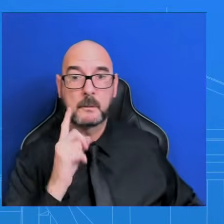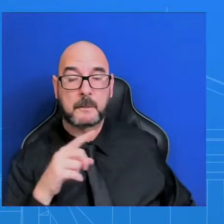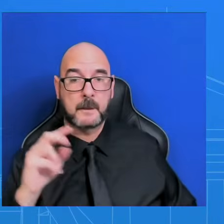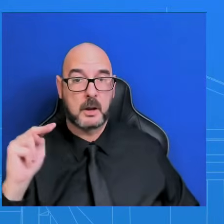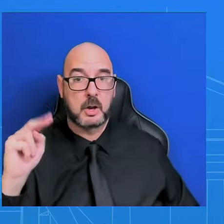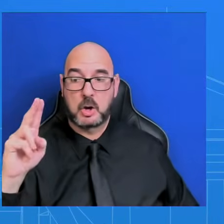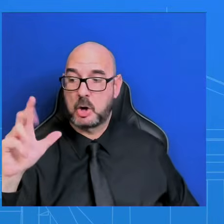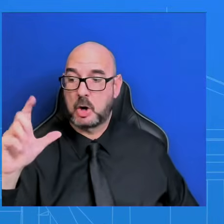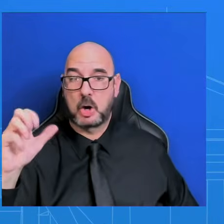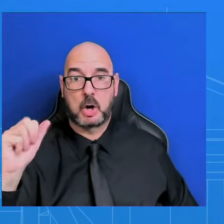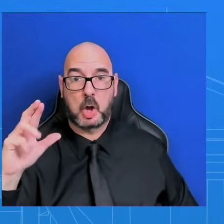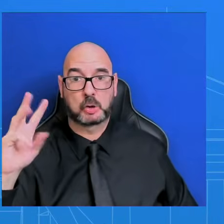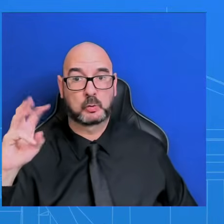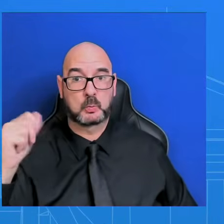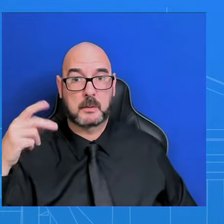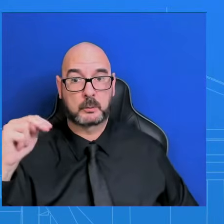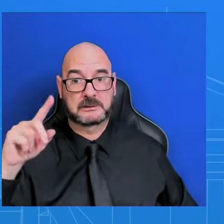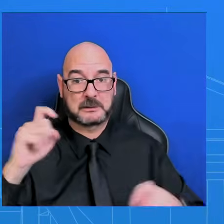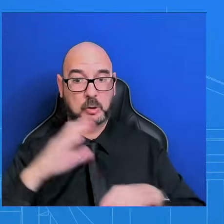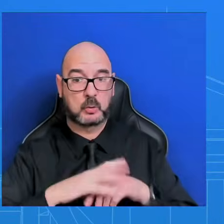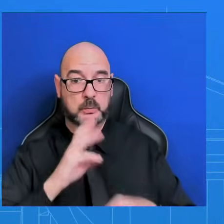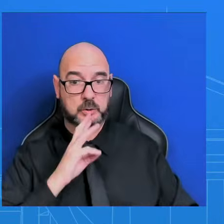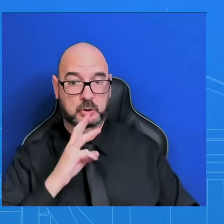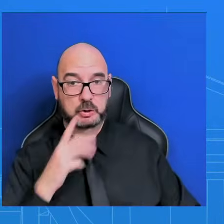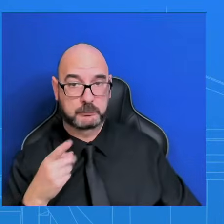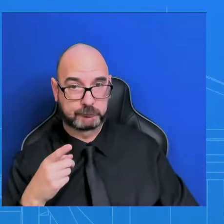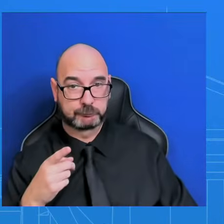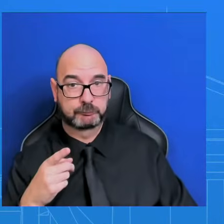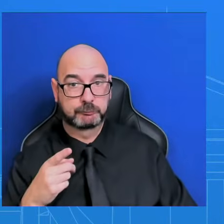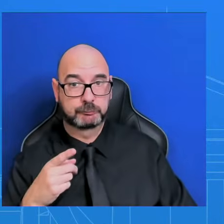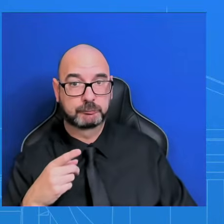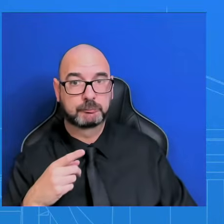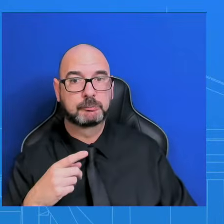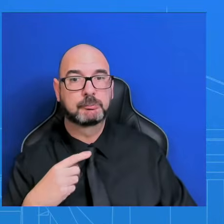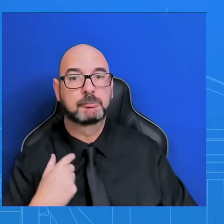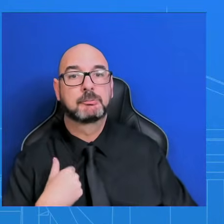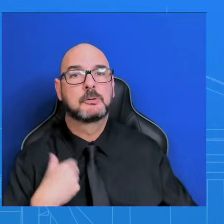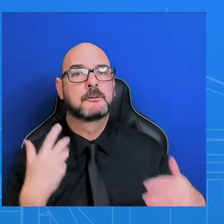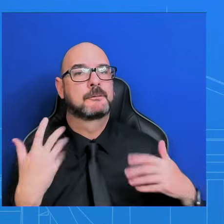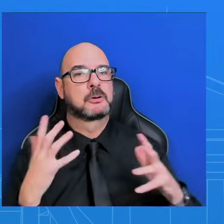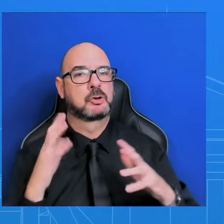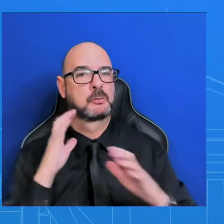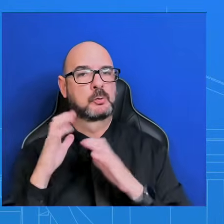We're in touch, obviously, with our South Korean partners to see whatever information and context